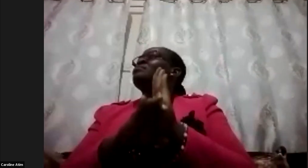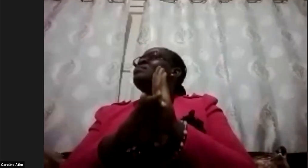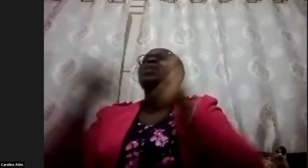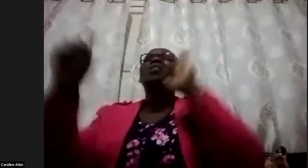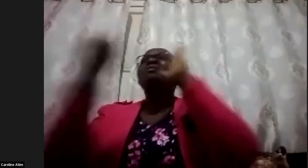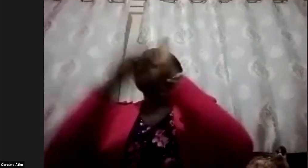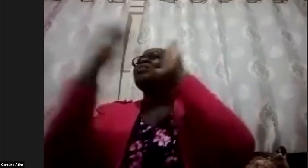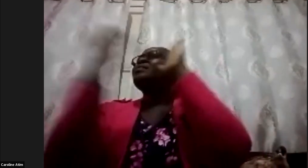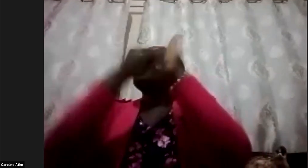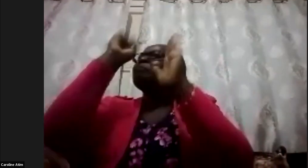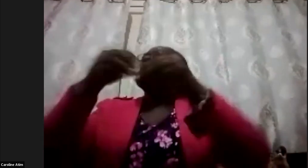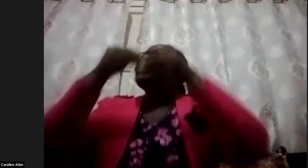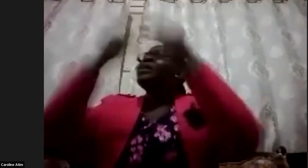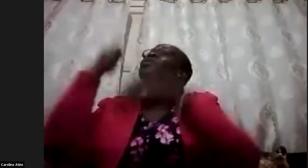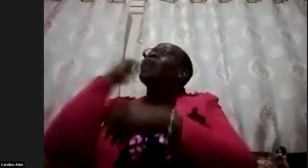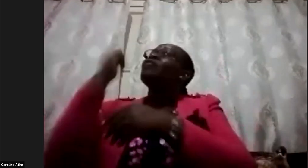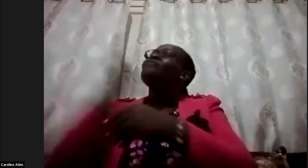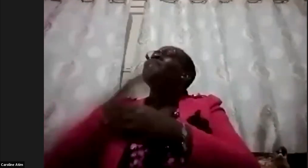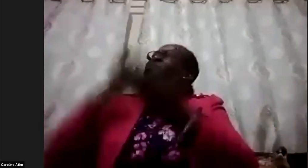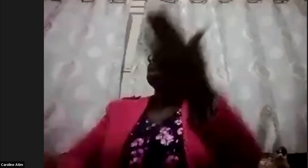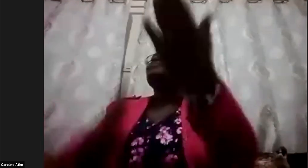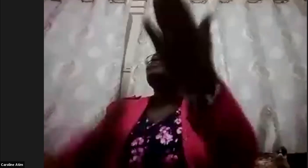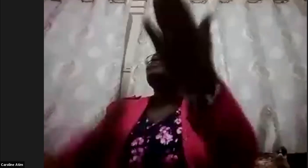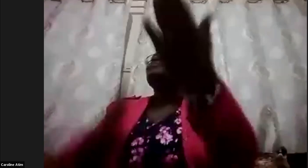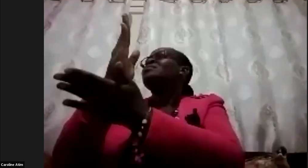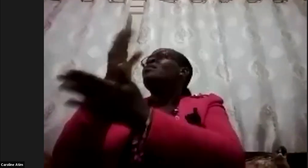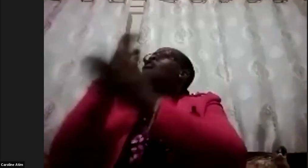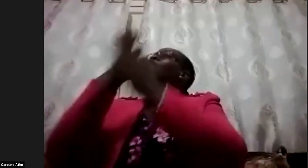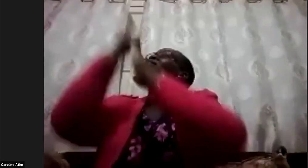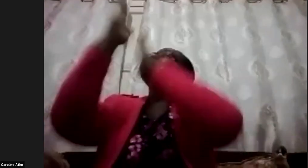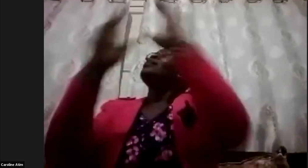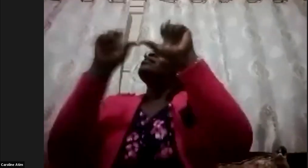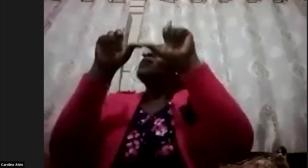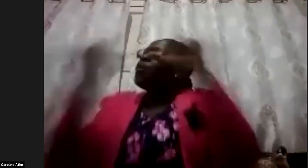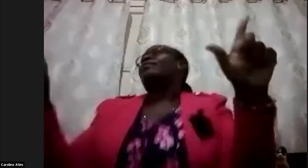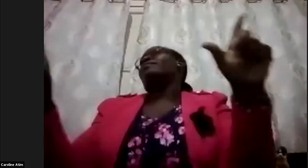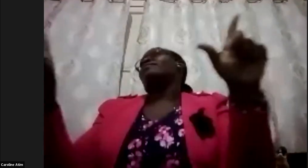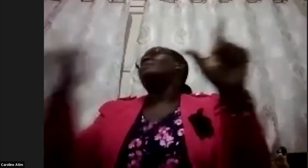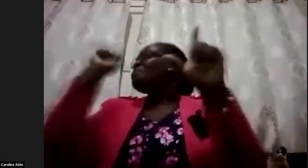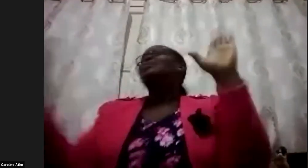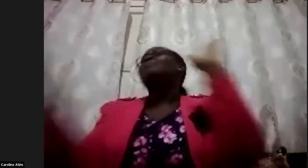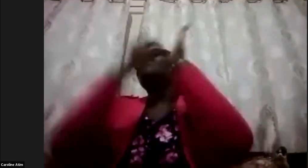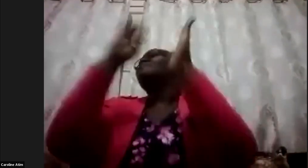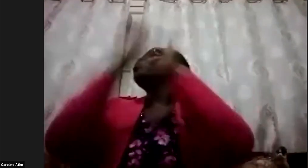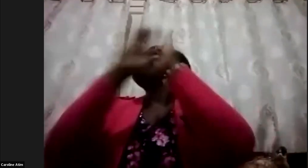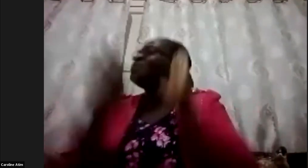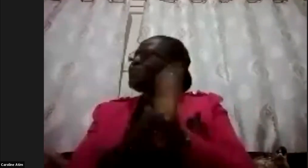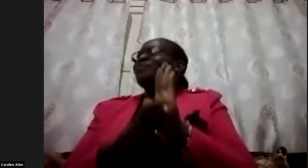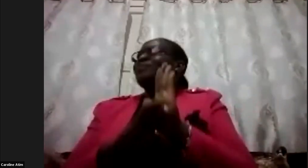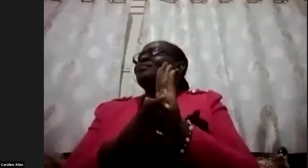they must indicate a law that shows that these rights, human rights, that sign language is a human right to deaf. This should